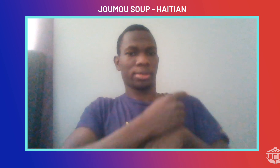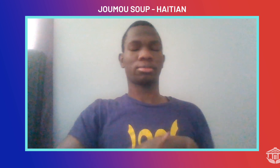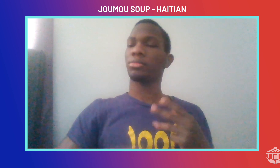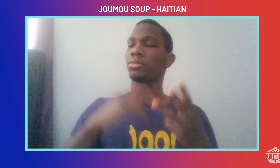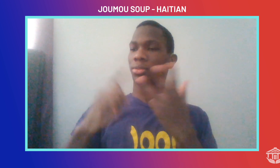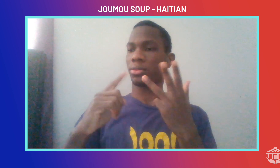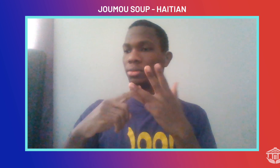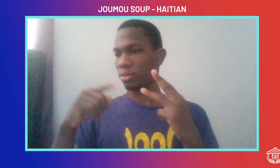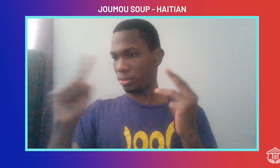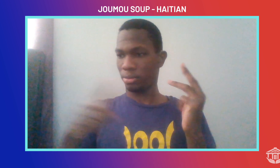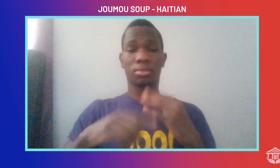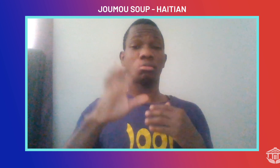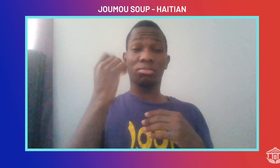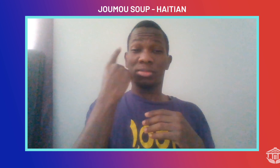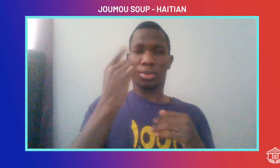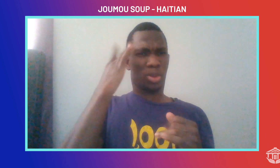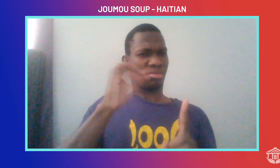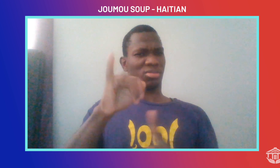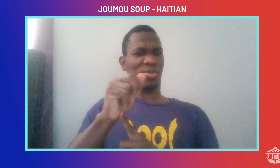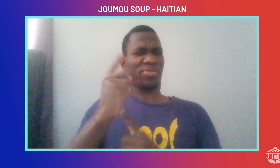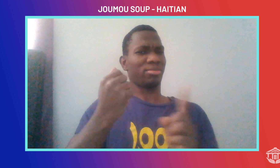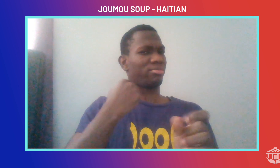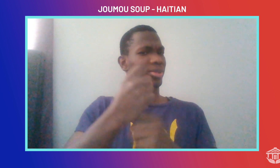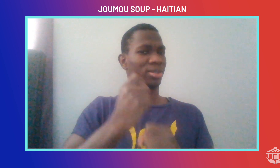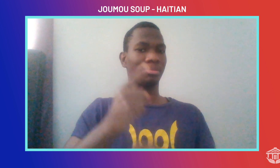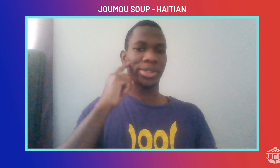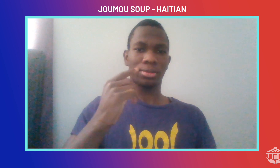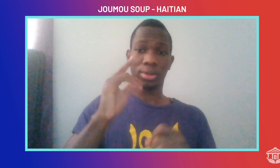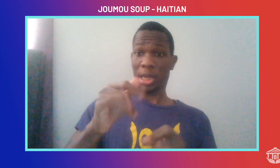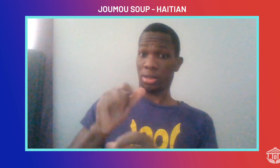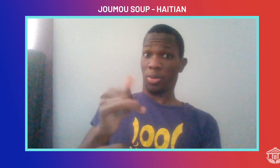It’s celebrated on January 1st because that is New Year’s Day and also Hatian Independence